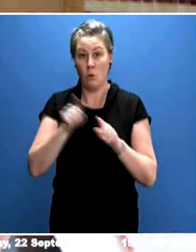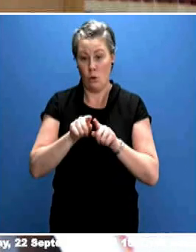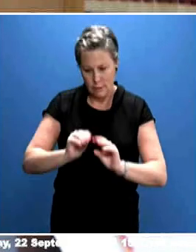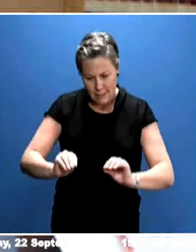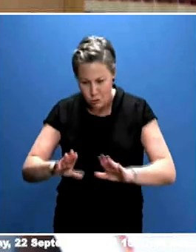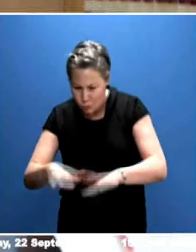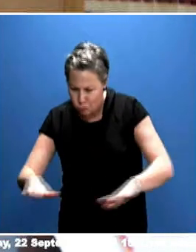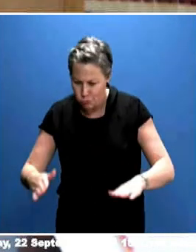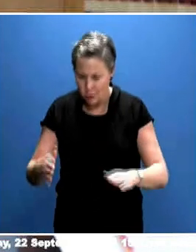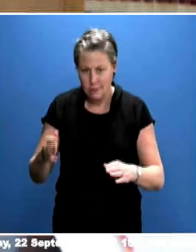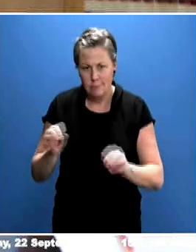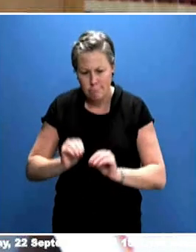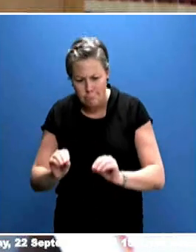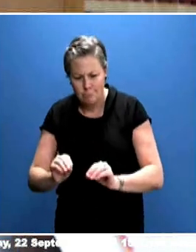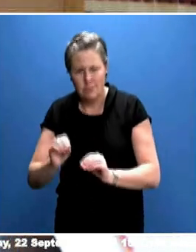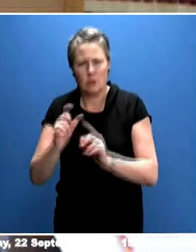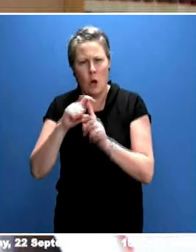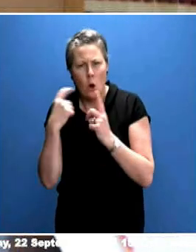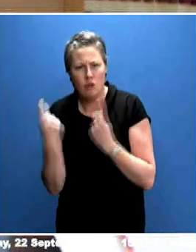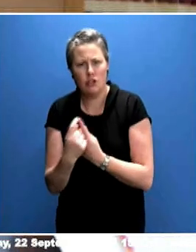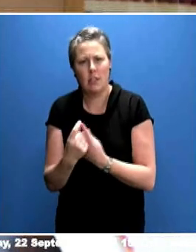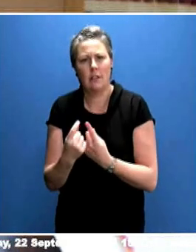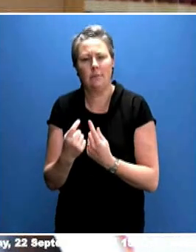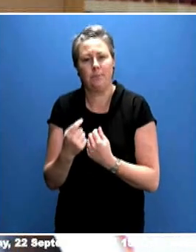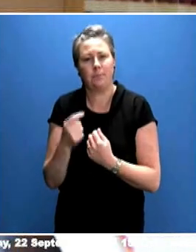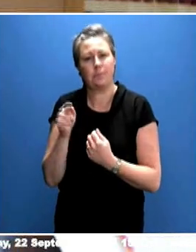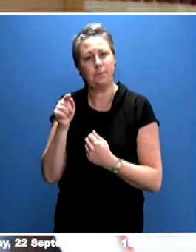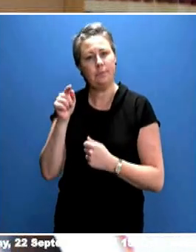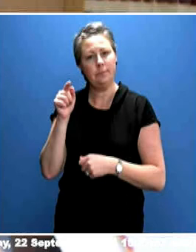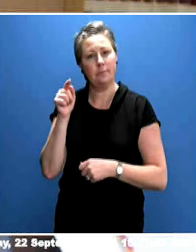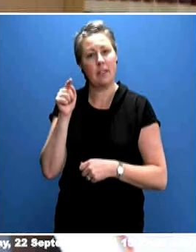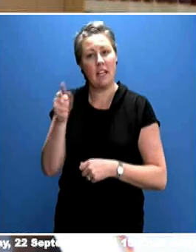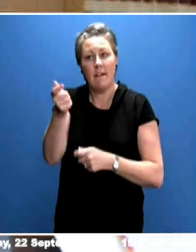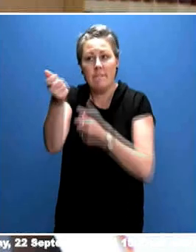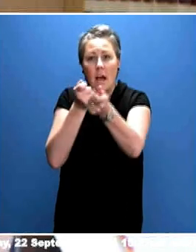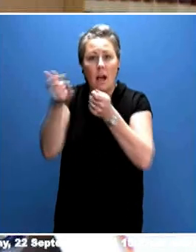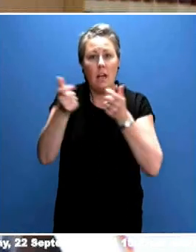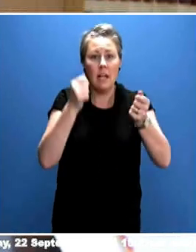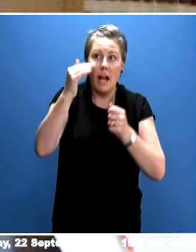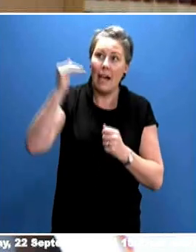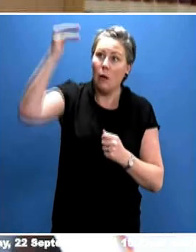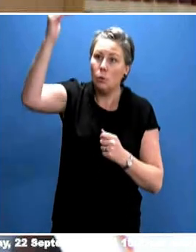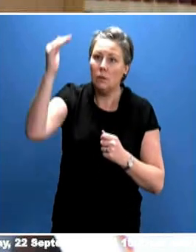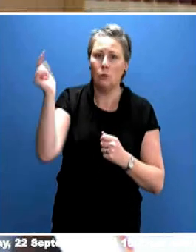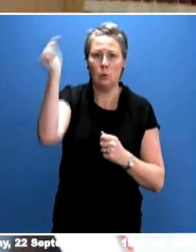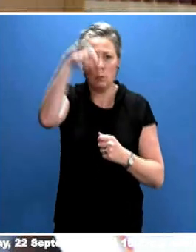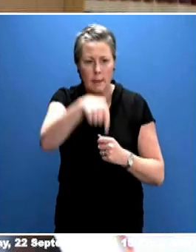We've also repeated, and he's brought in some Elders to restart and relay our cultural practice.